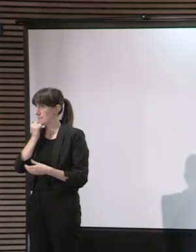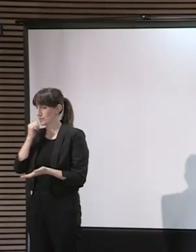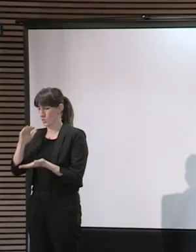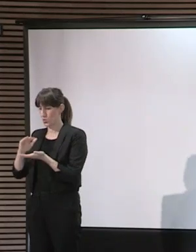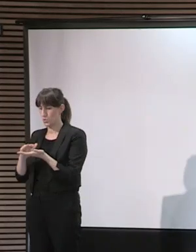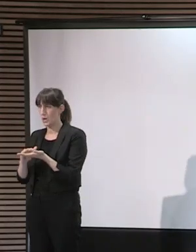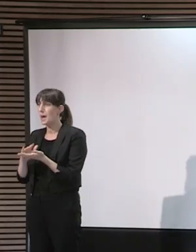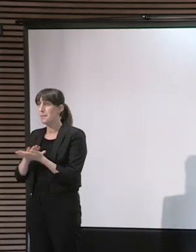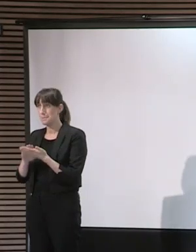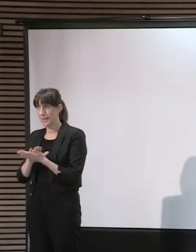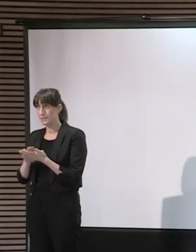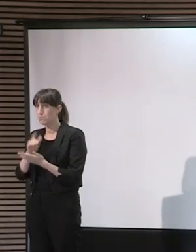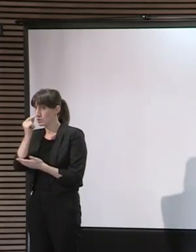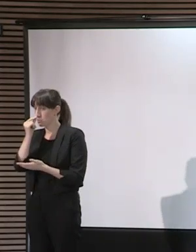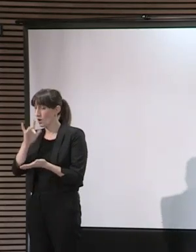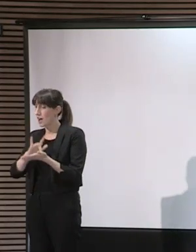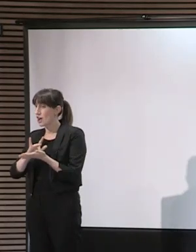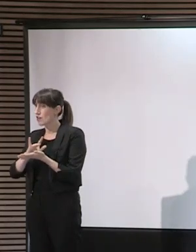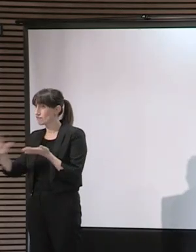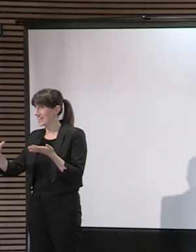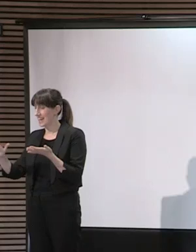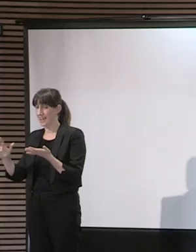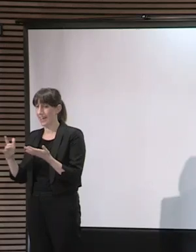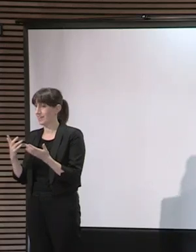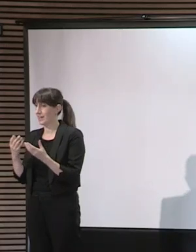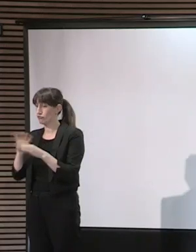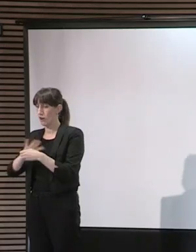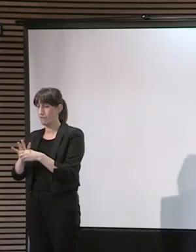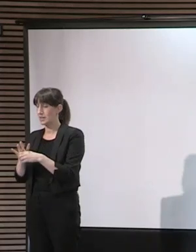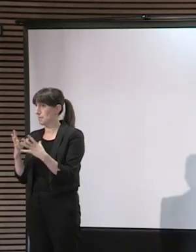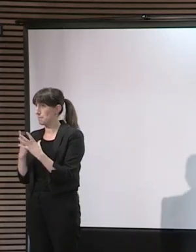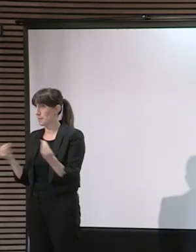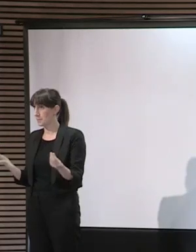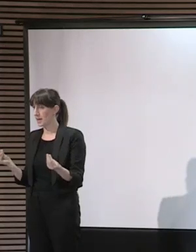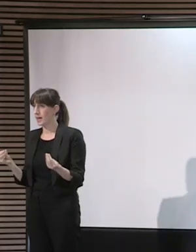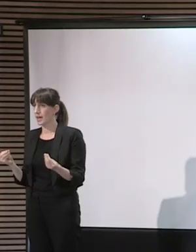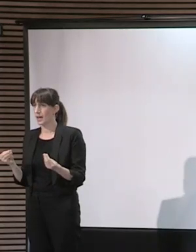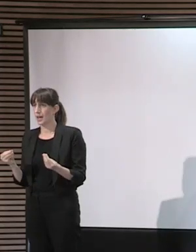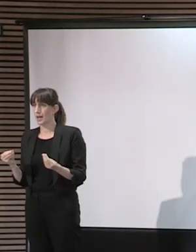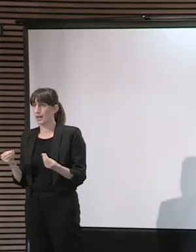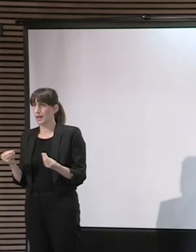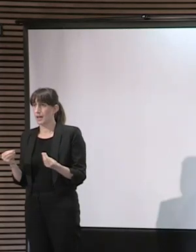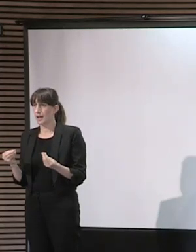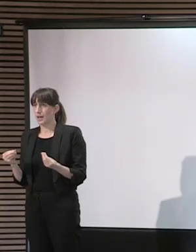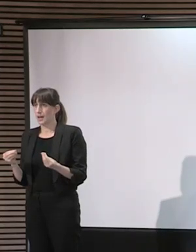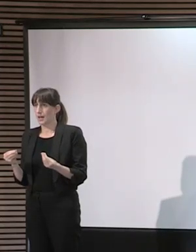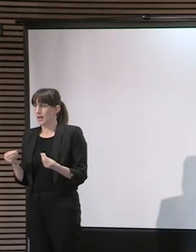consider, with the low number of cases recently, that eradication is now possible? And is there any work being